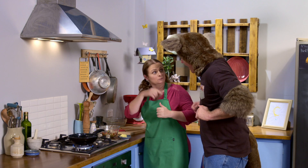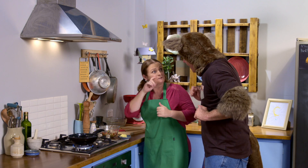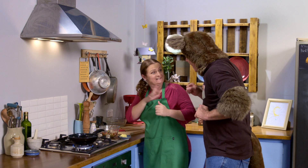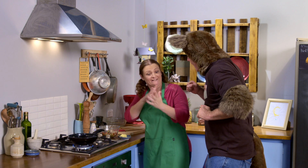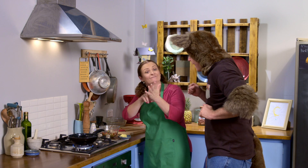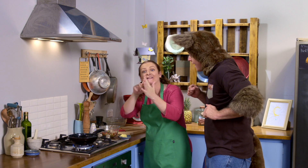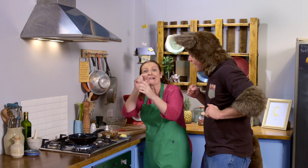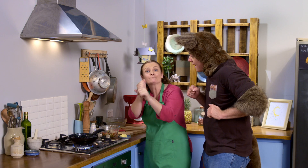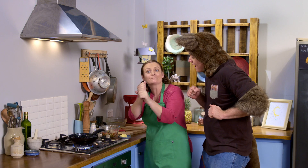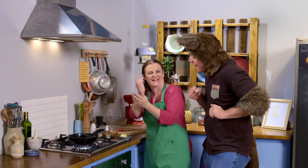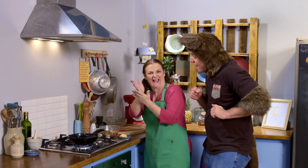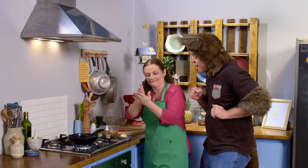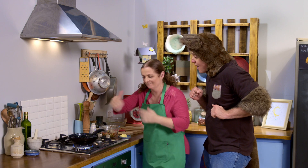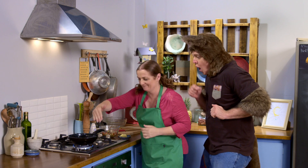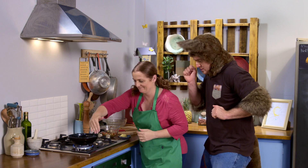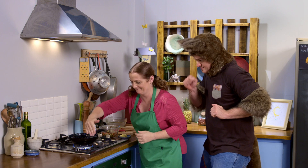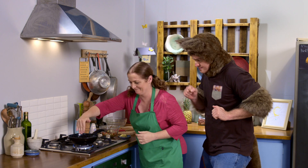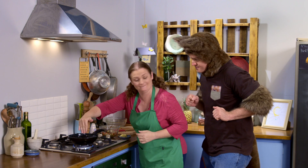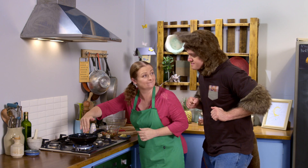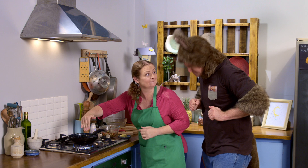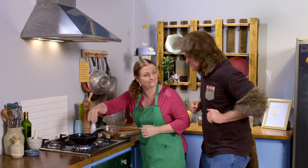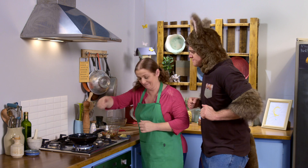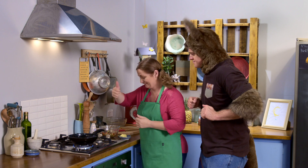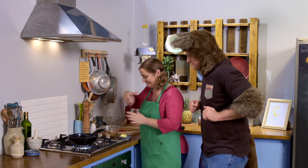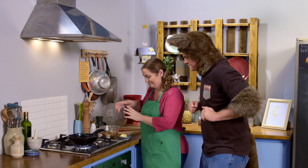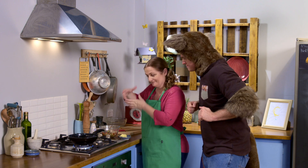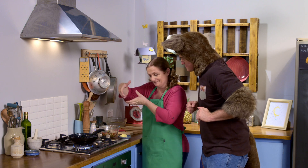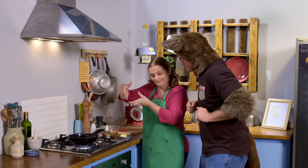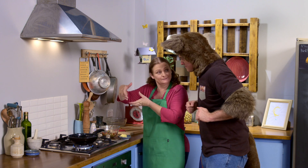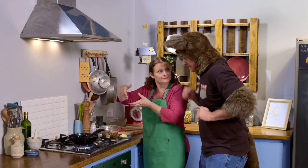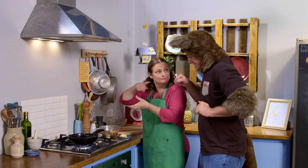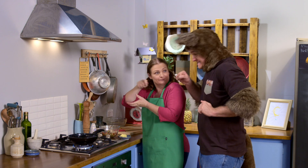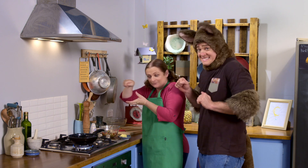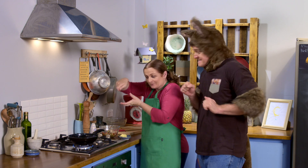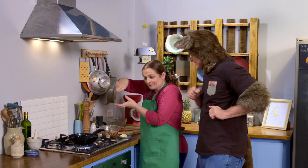I'm going to put the vegetables just on this half. Ready? Can you dish them out?